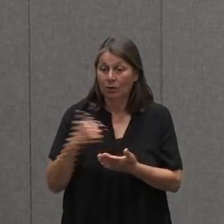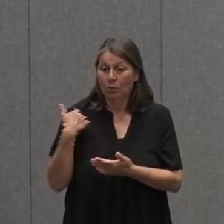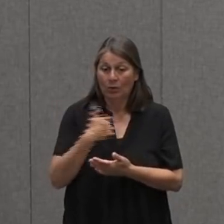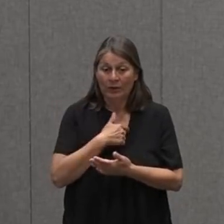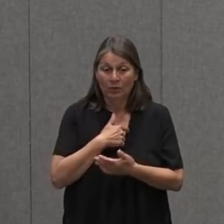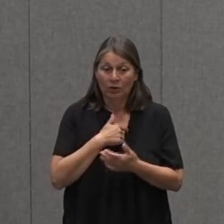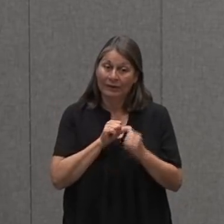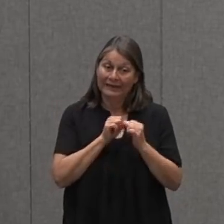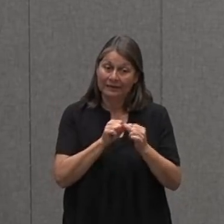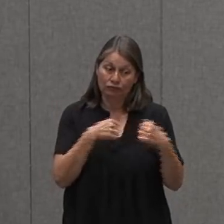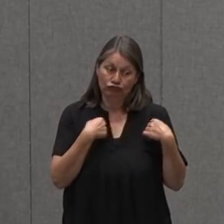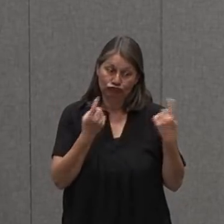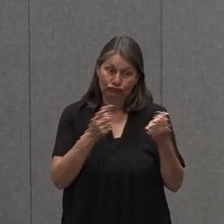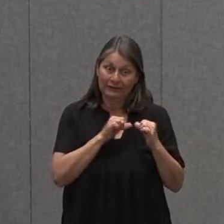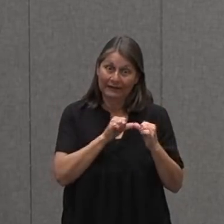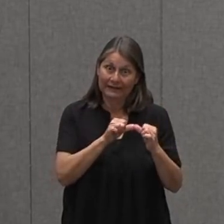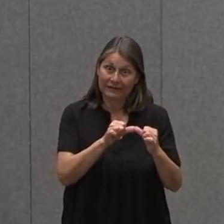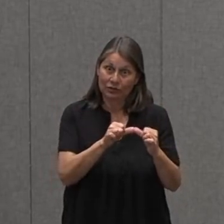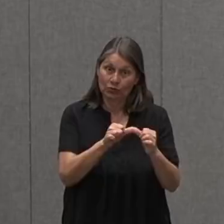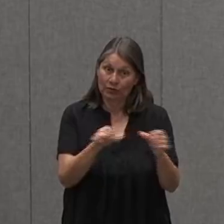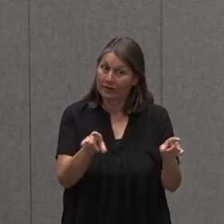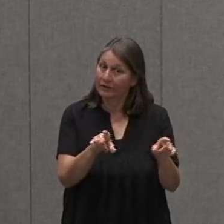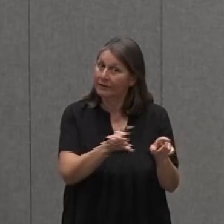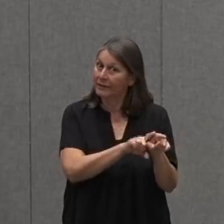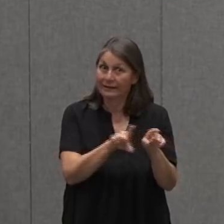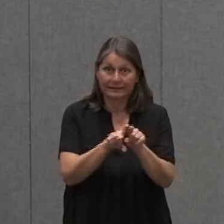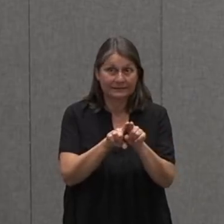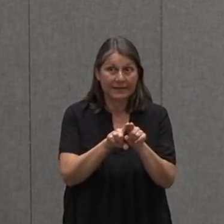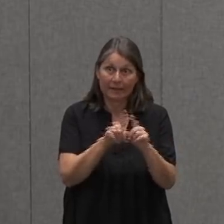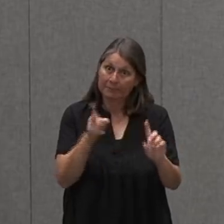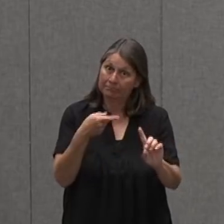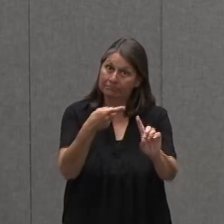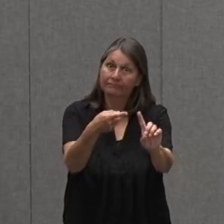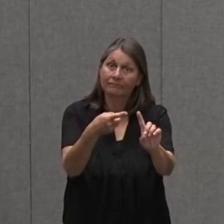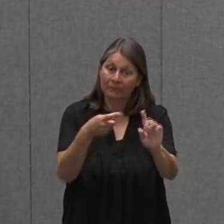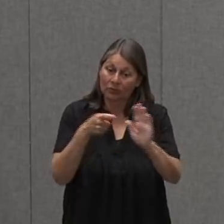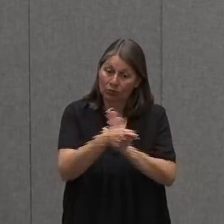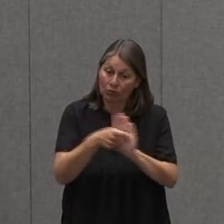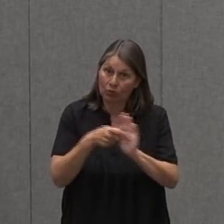So that at the end, if you're following along and you're doing what we're doing together,